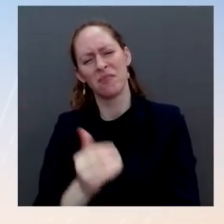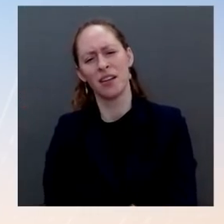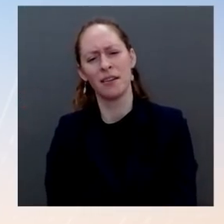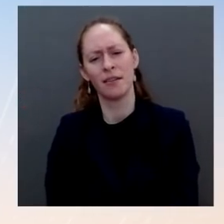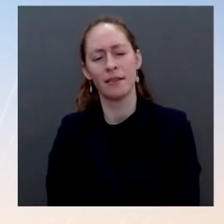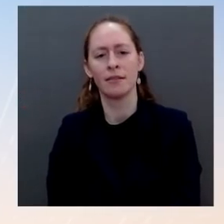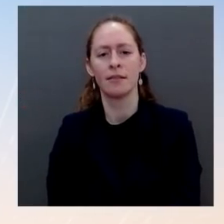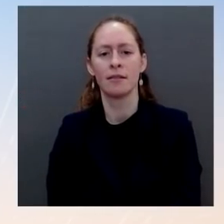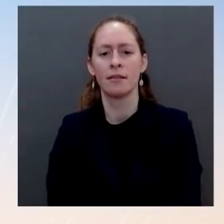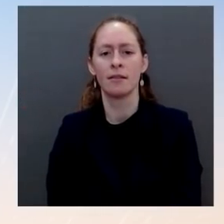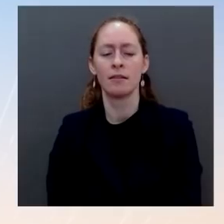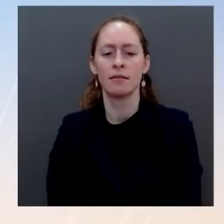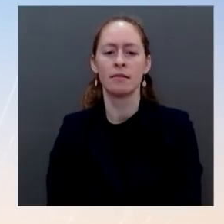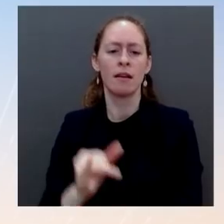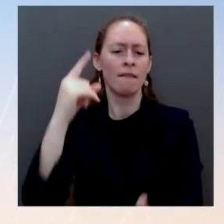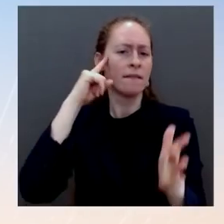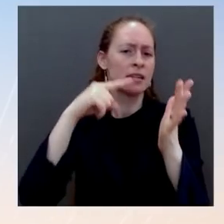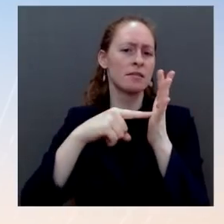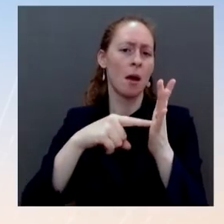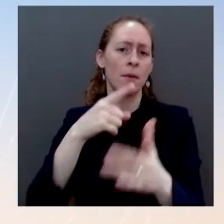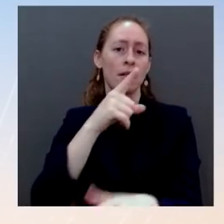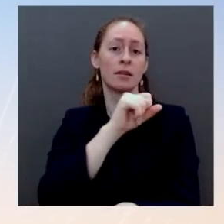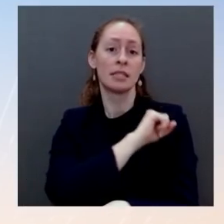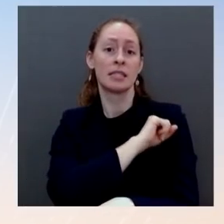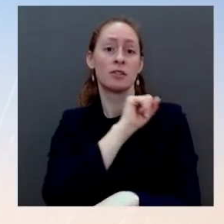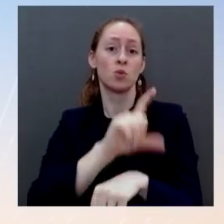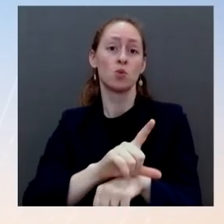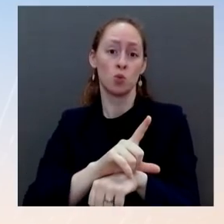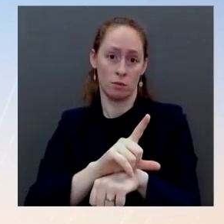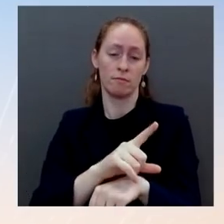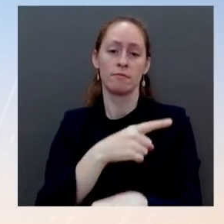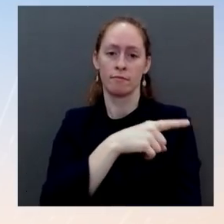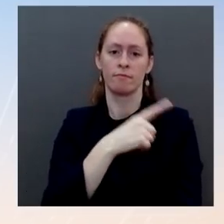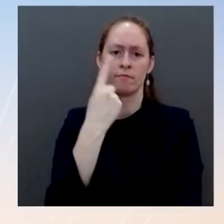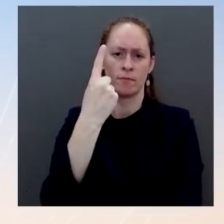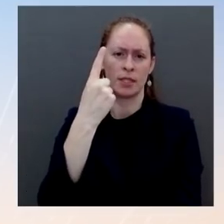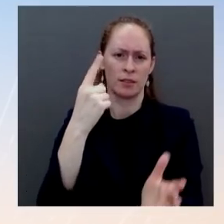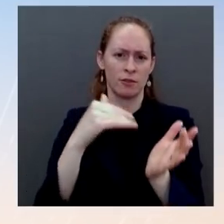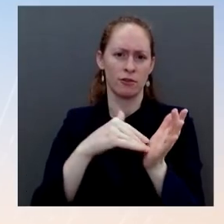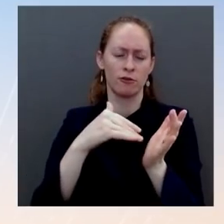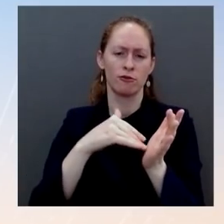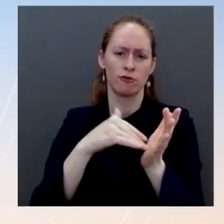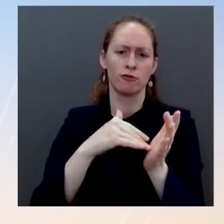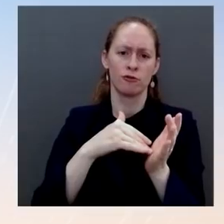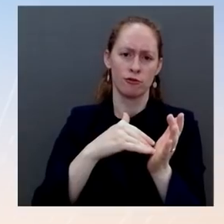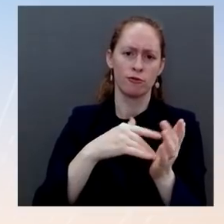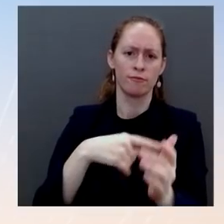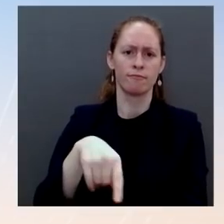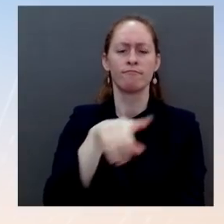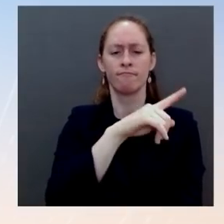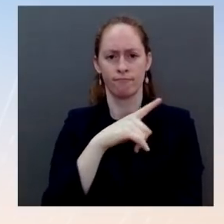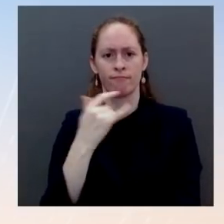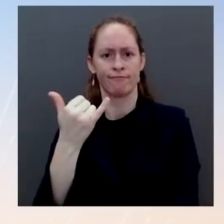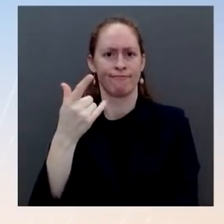Ms. Psaki: I would point you to -- that sounds like that's a legal case that's underway that I'm not going weigh into from here. The Press: And last one, in just a few weeks from now,